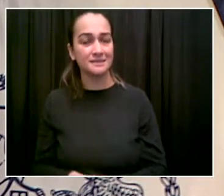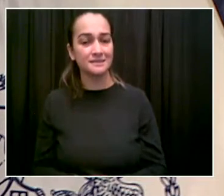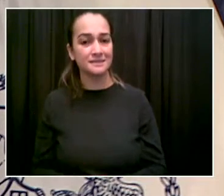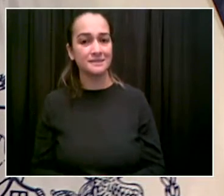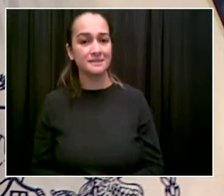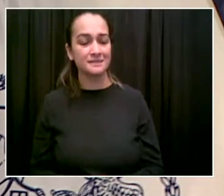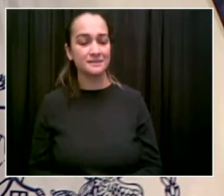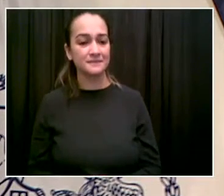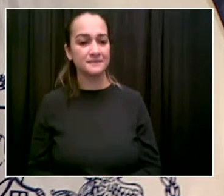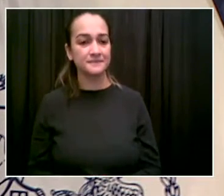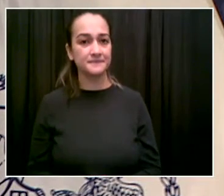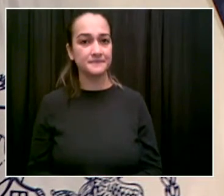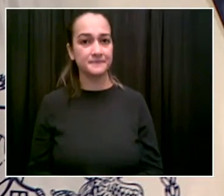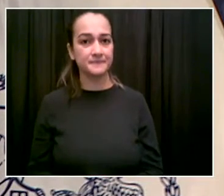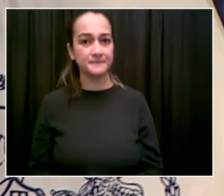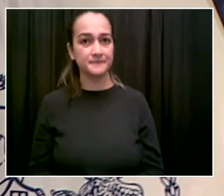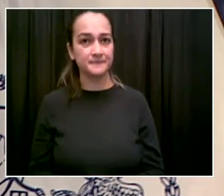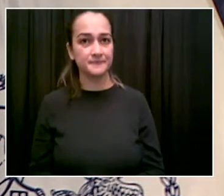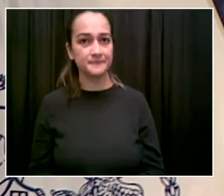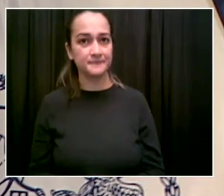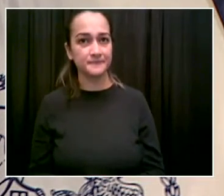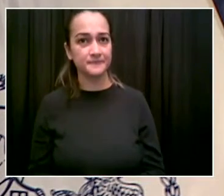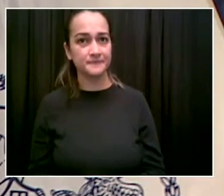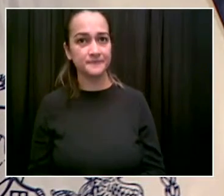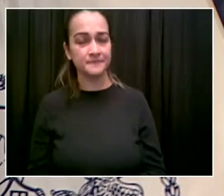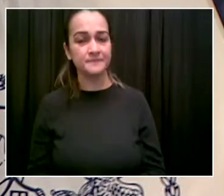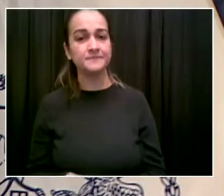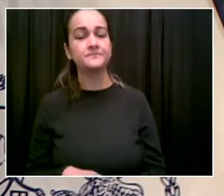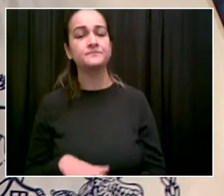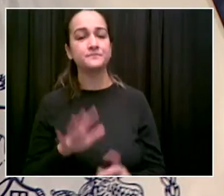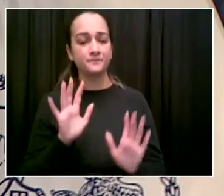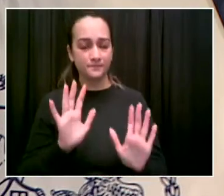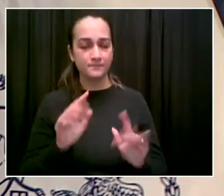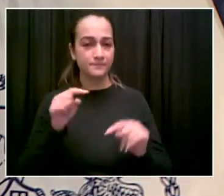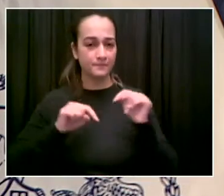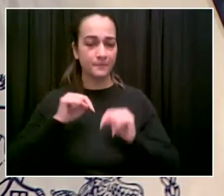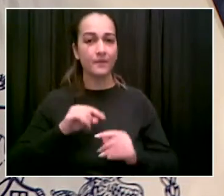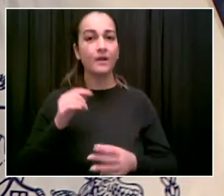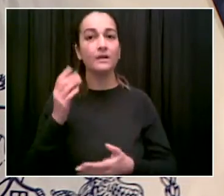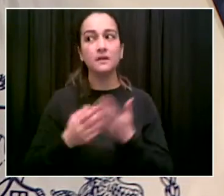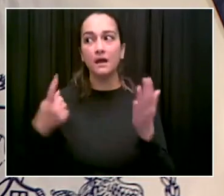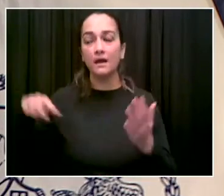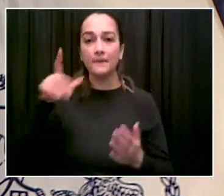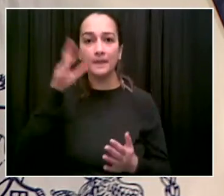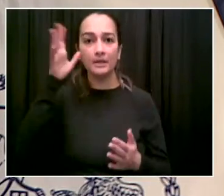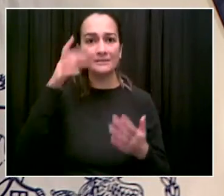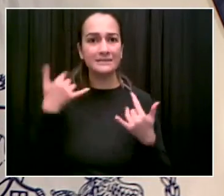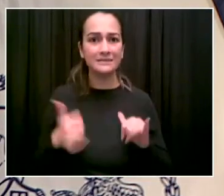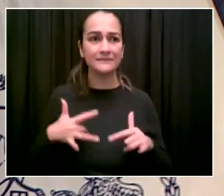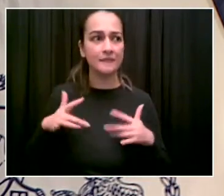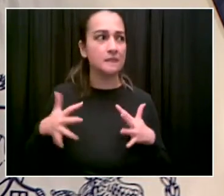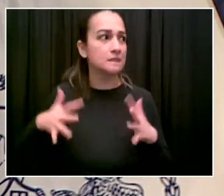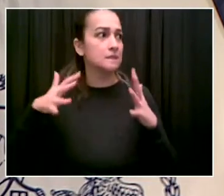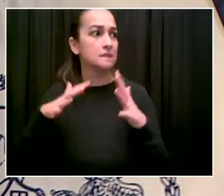SOME PARENTS. THEY ARE THINKING WHETHER SCHOOL